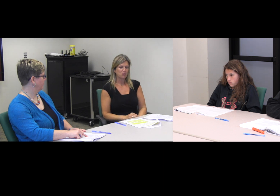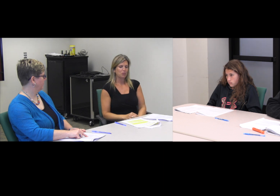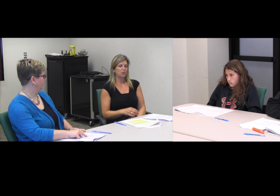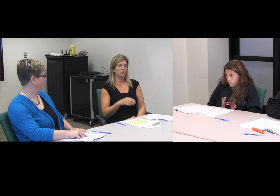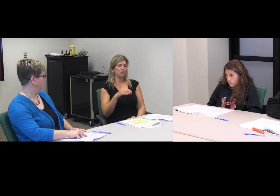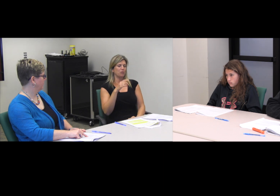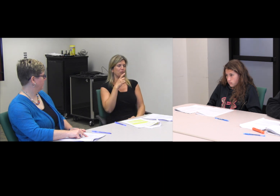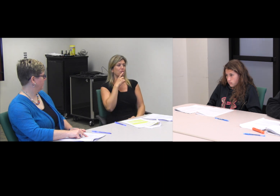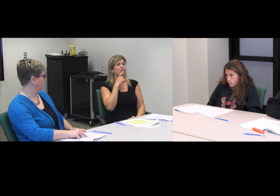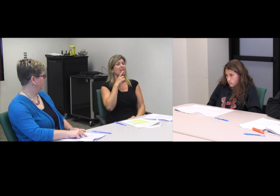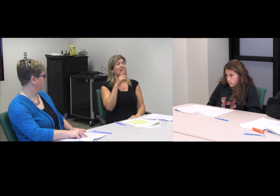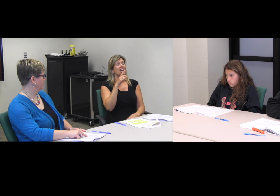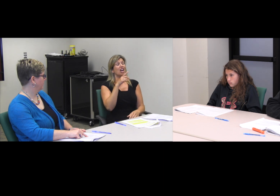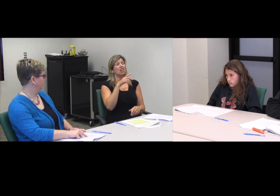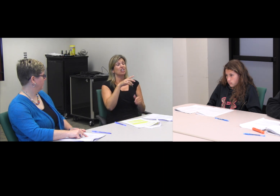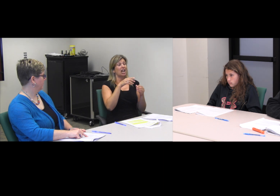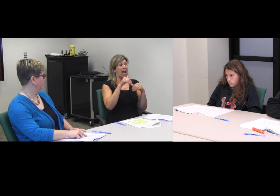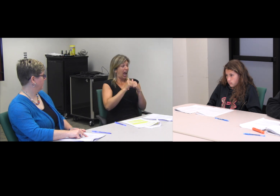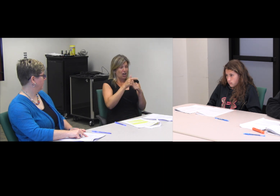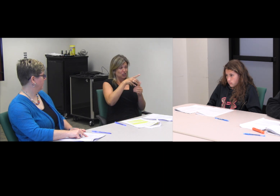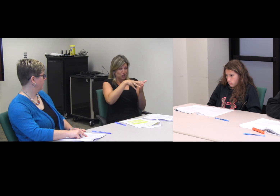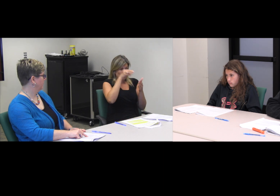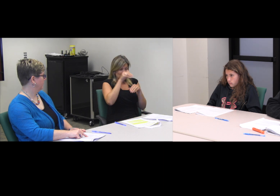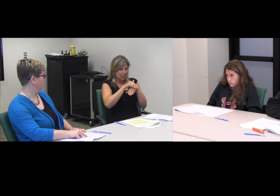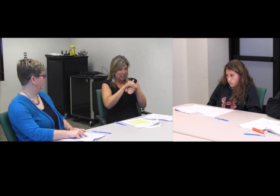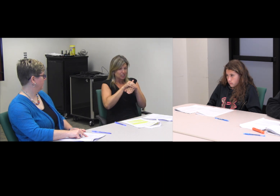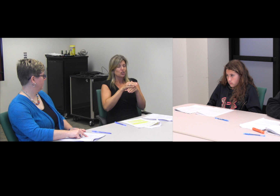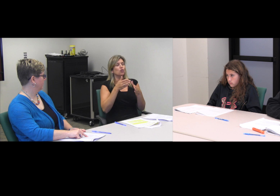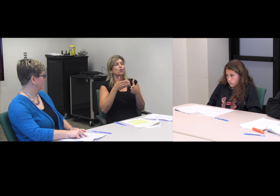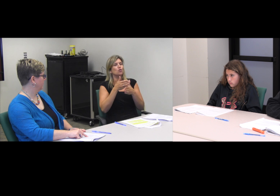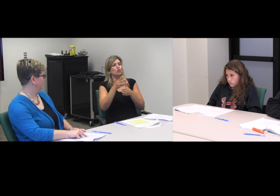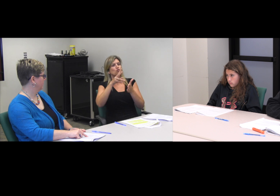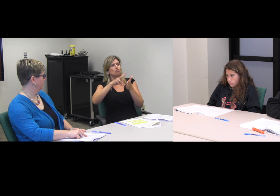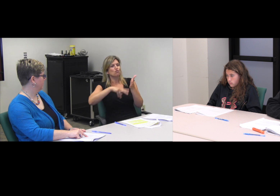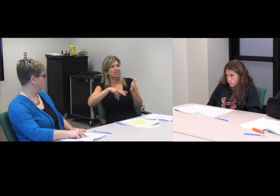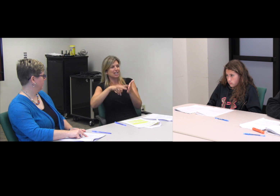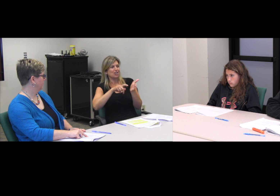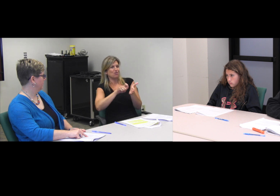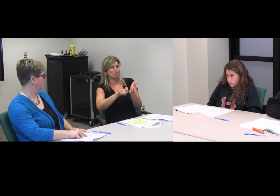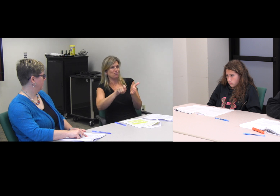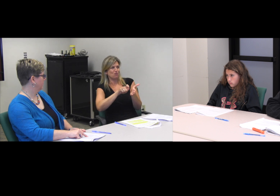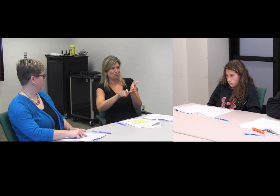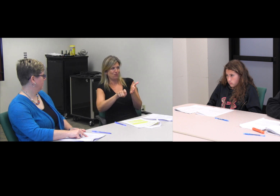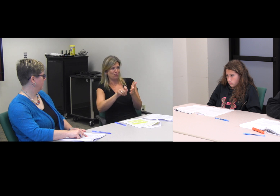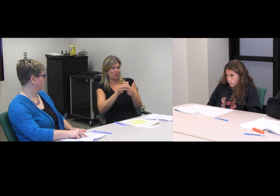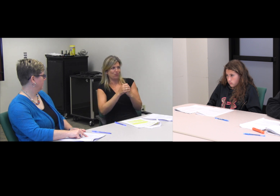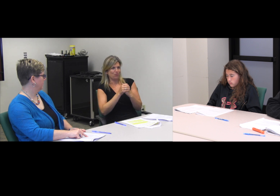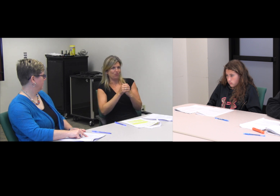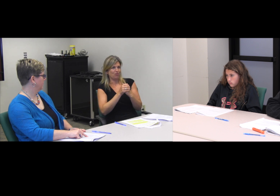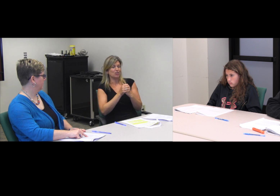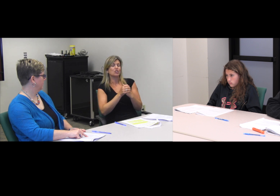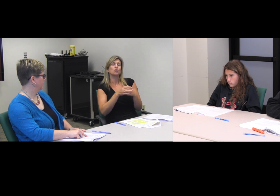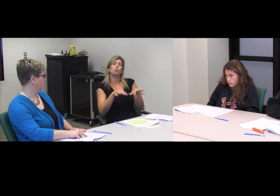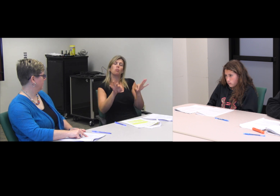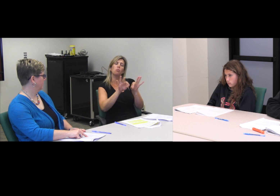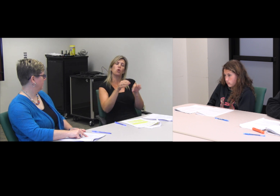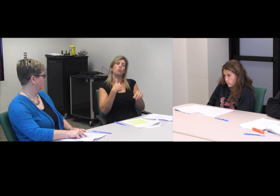and English is taught through reading and writing.